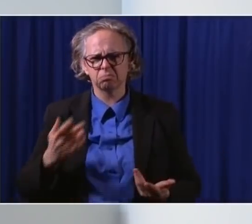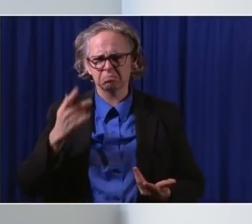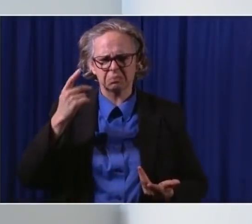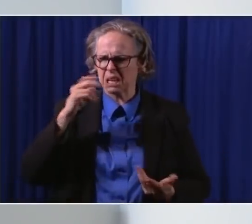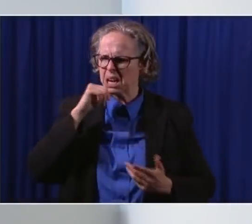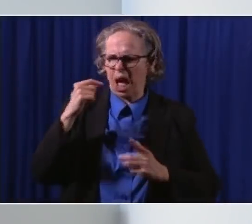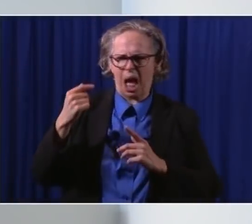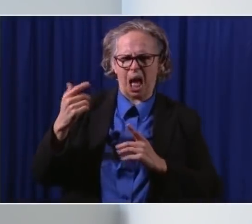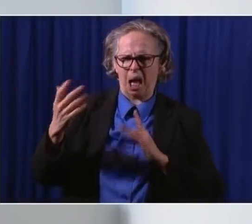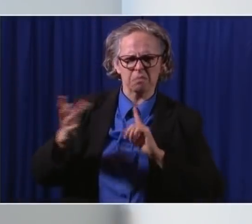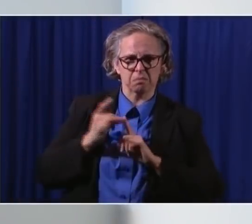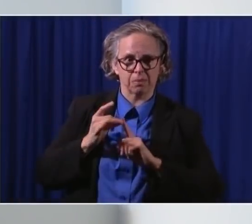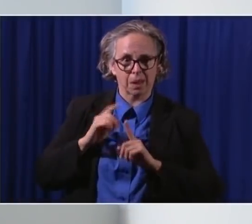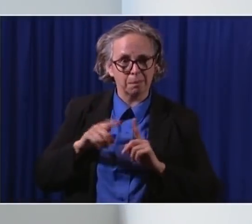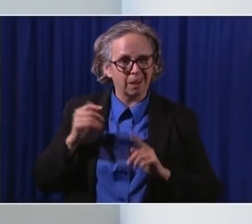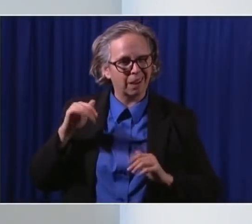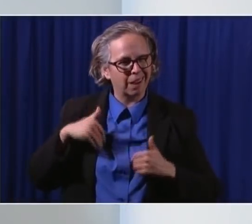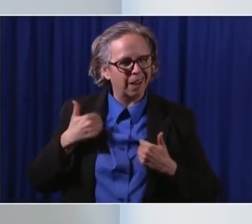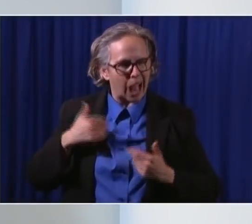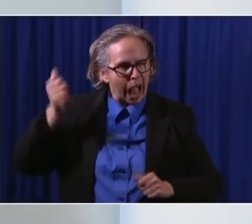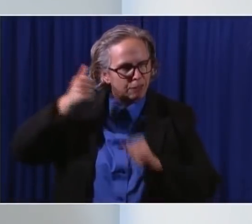EXERCISE AND YOU FEEL LIKE YOU